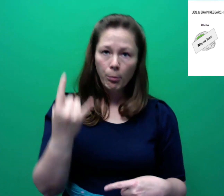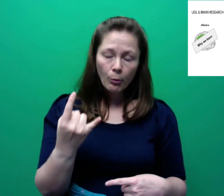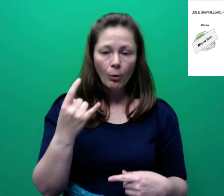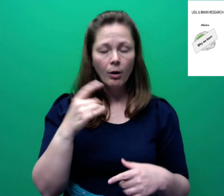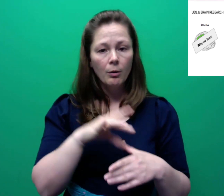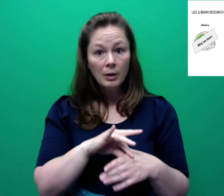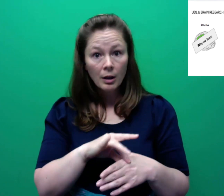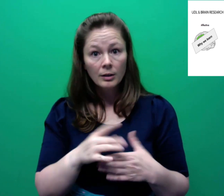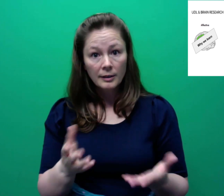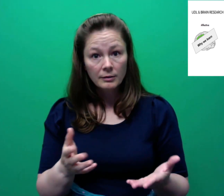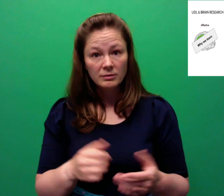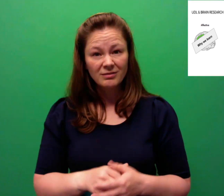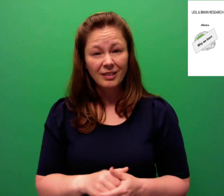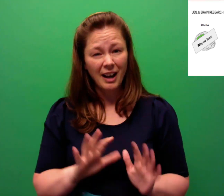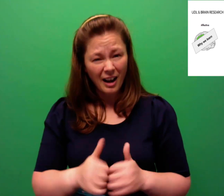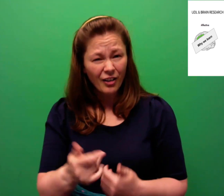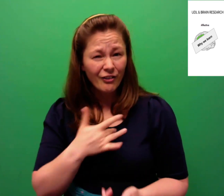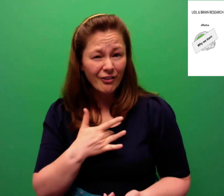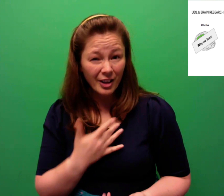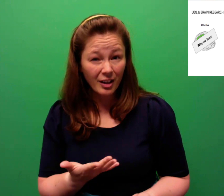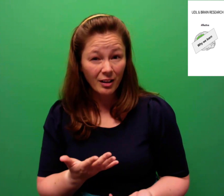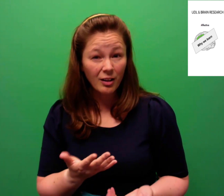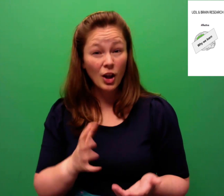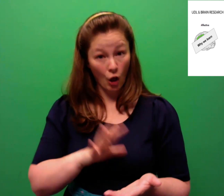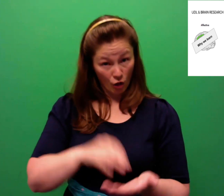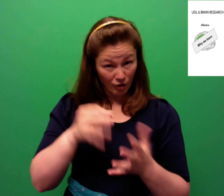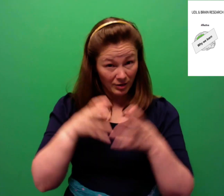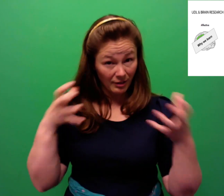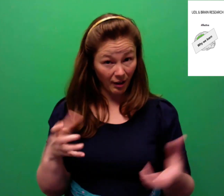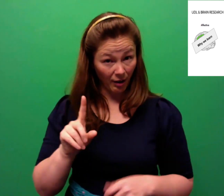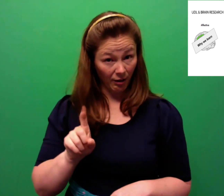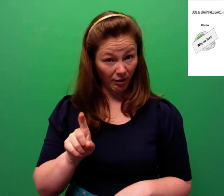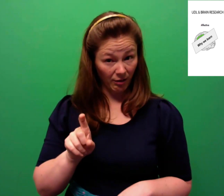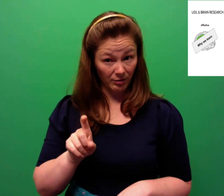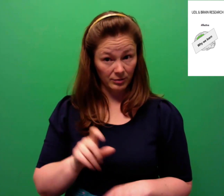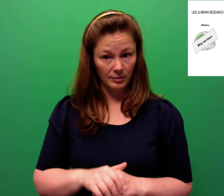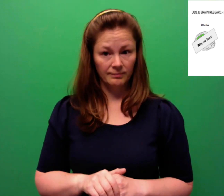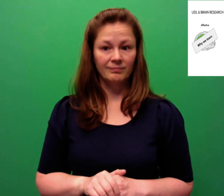to be learning, how much did you get from that?